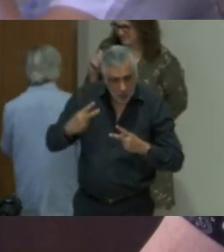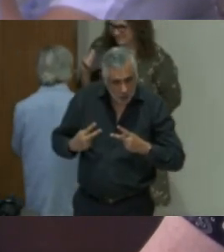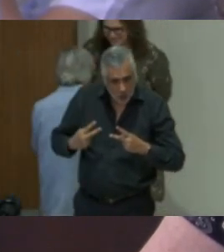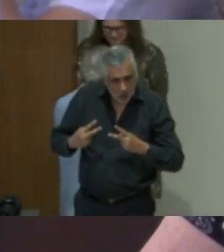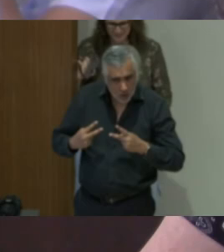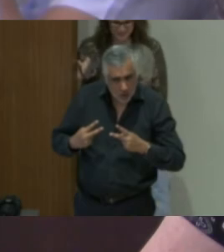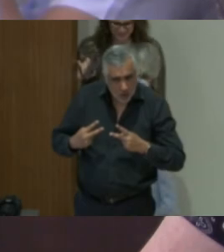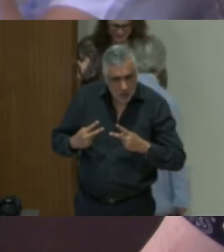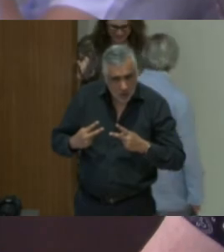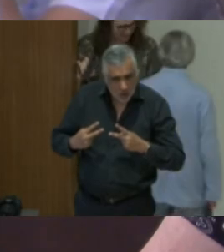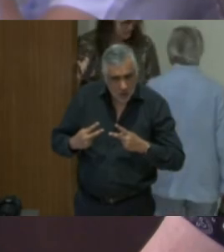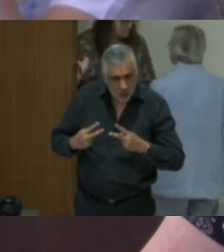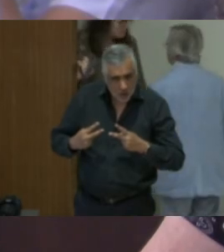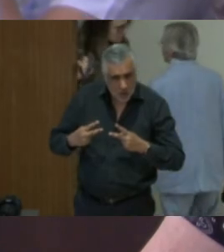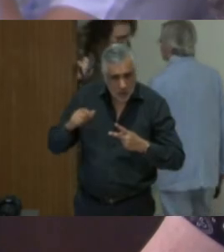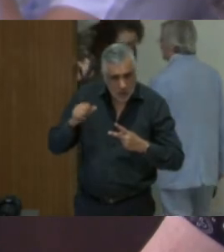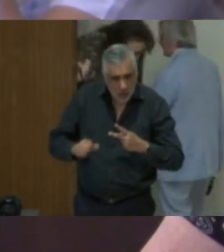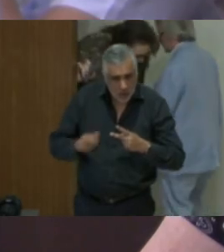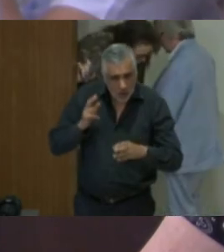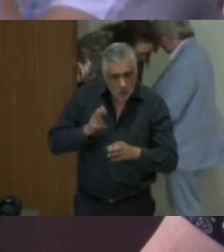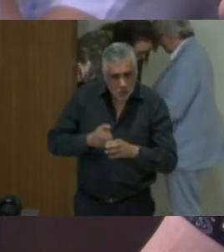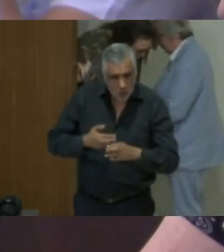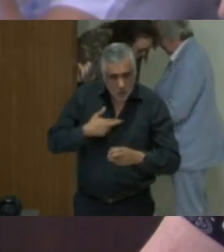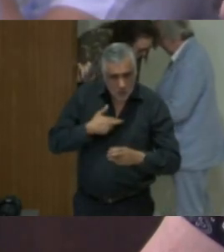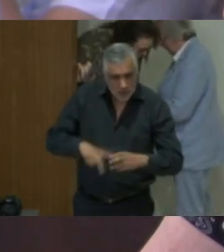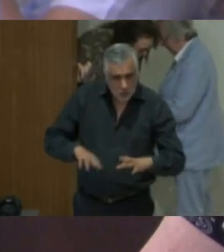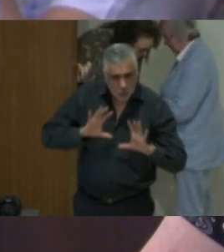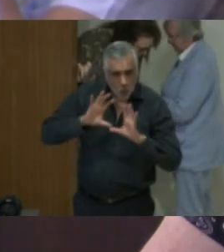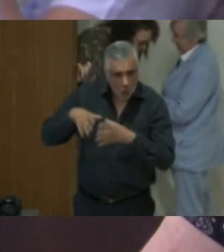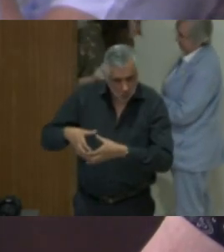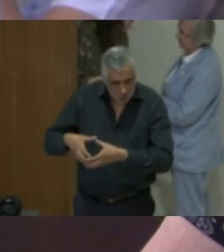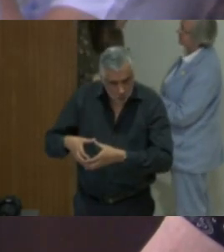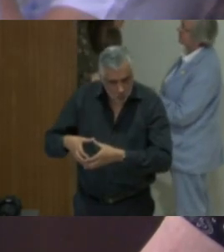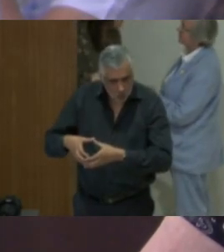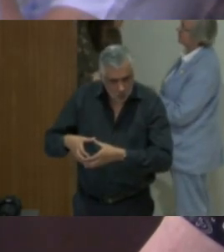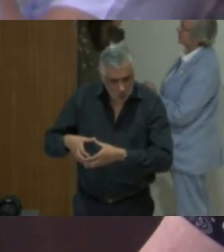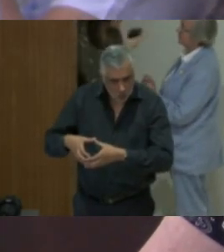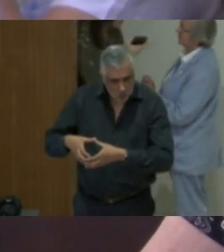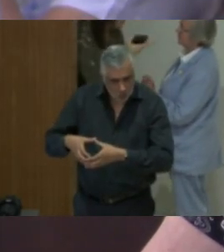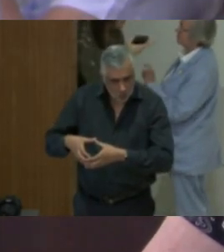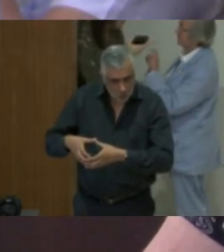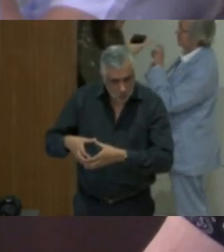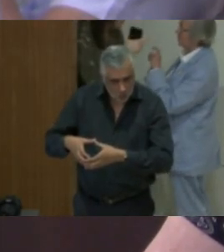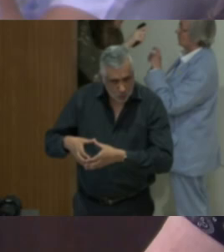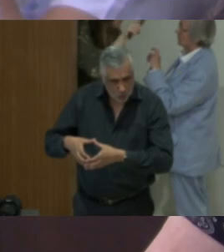congregations, so that none of our religious... none seems to be willing.